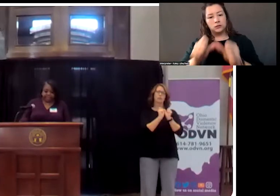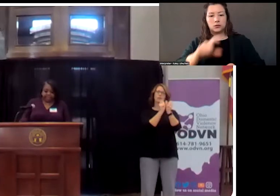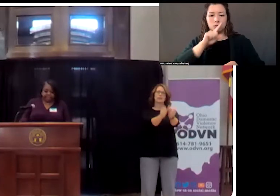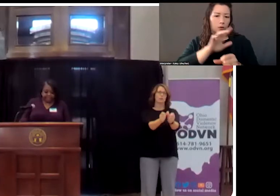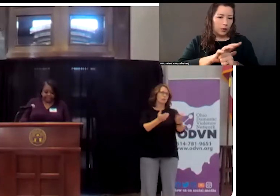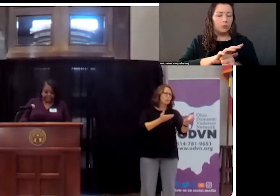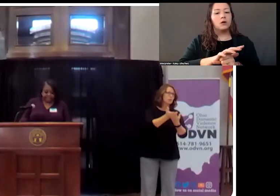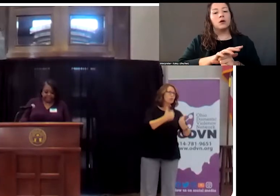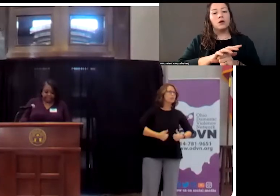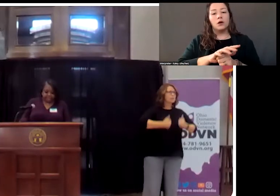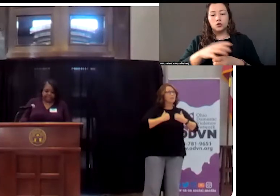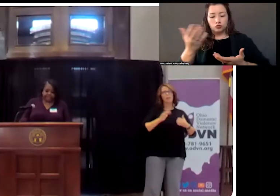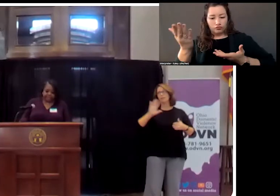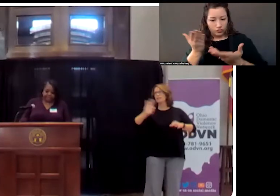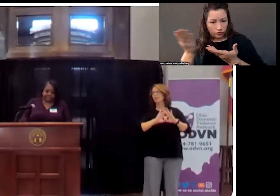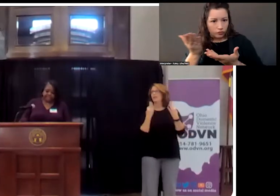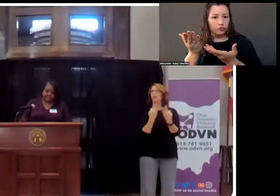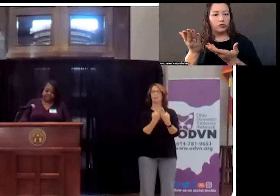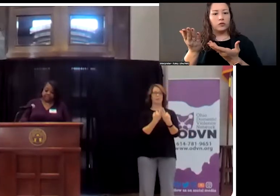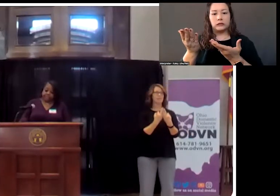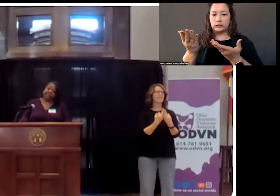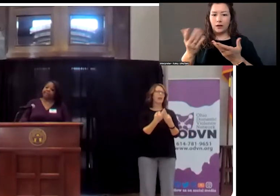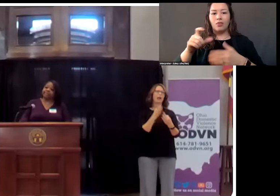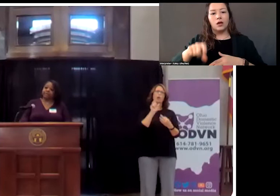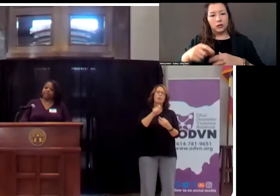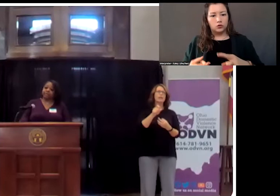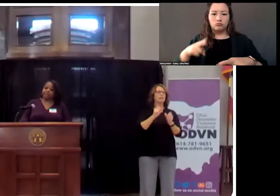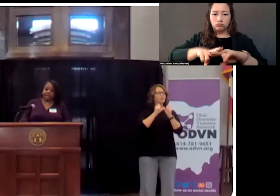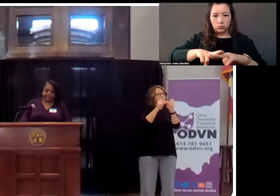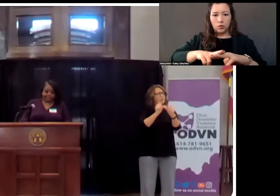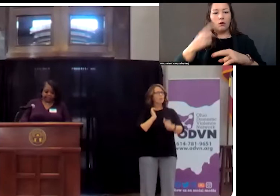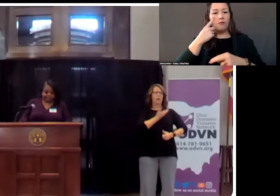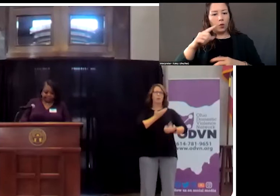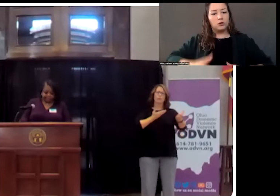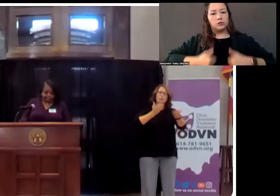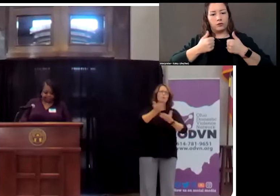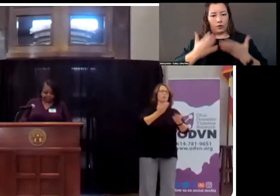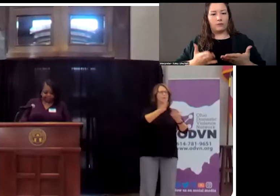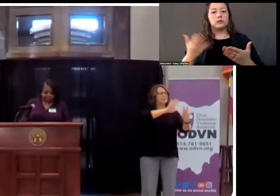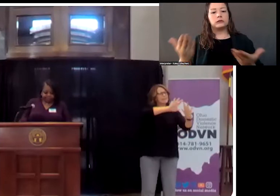and their families and the services that need to reach survivors all across Ohio.